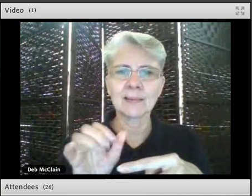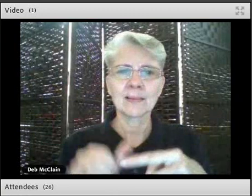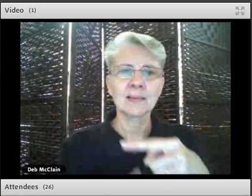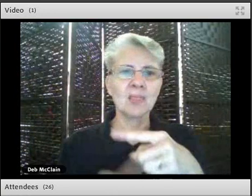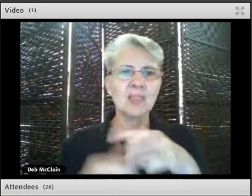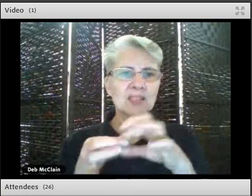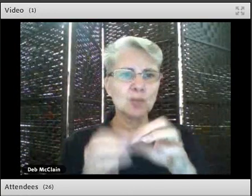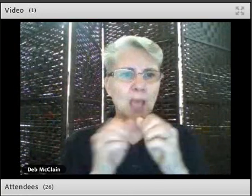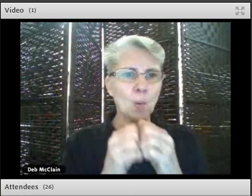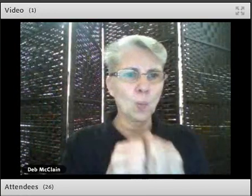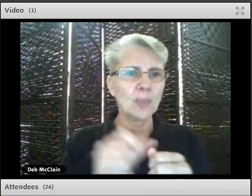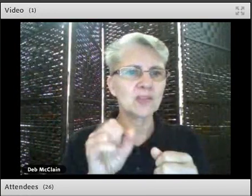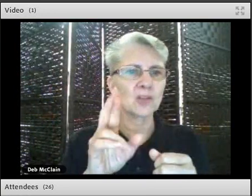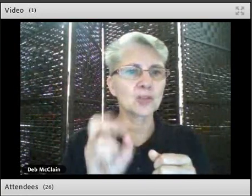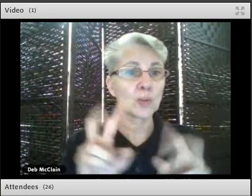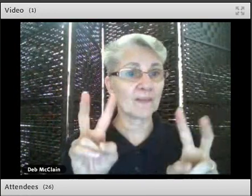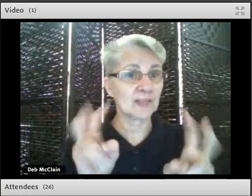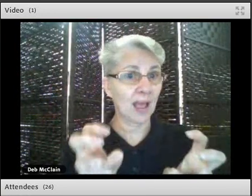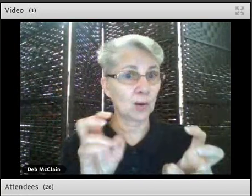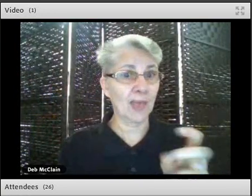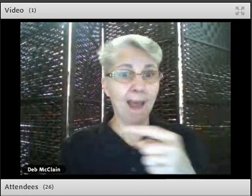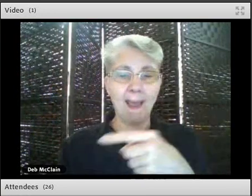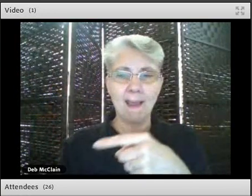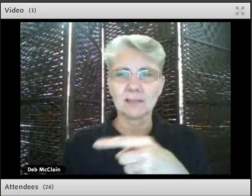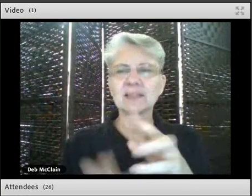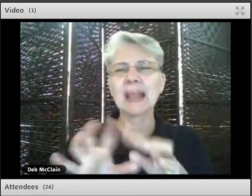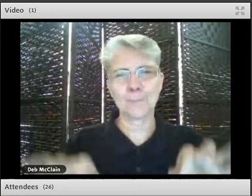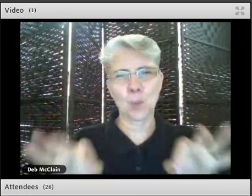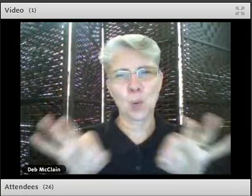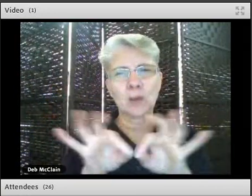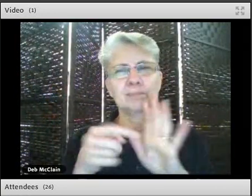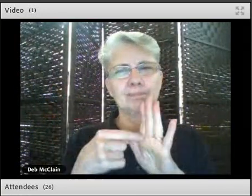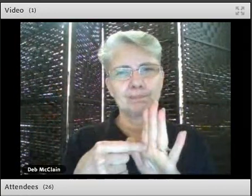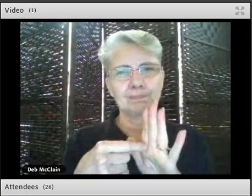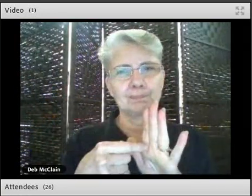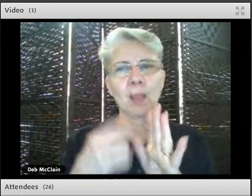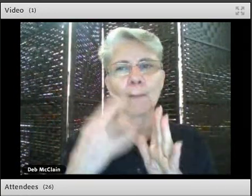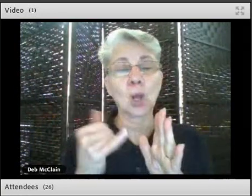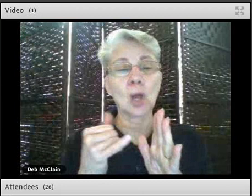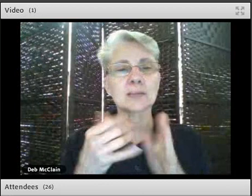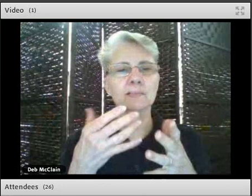that, oh, it looked like that in 2013, even though it doesn't look like that today.